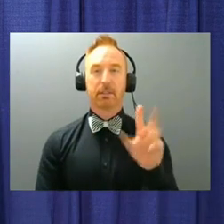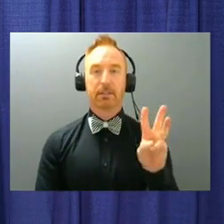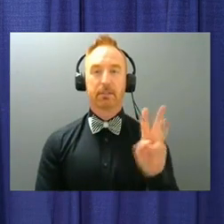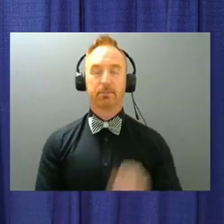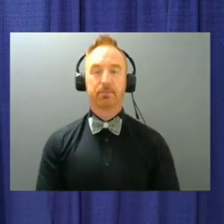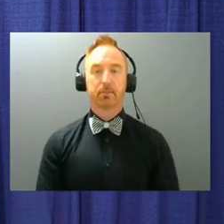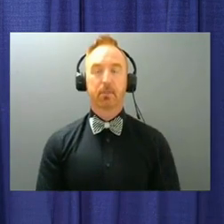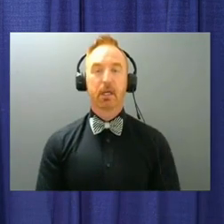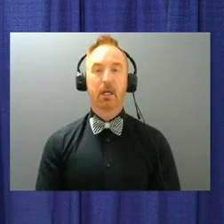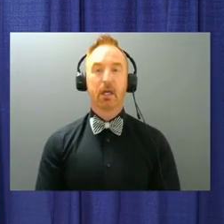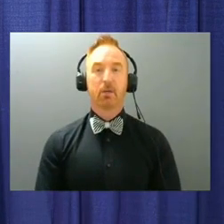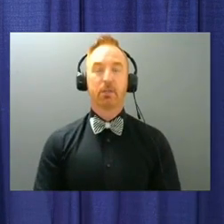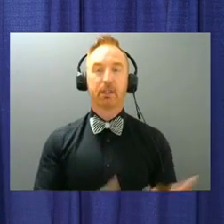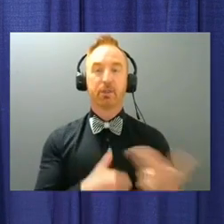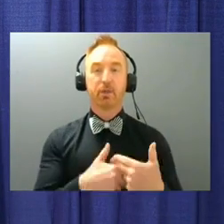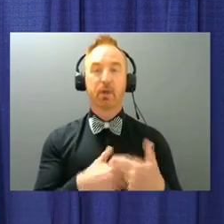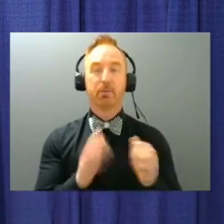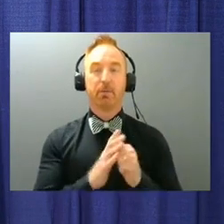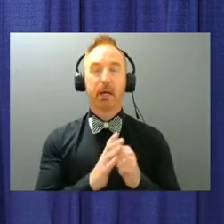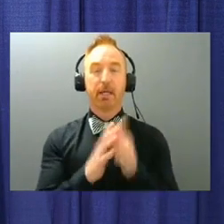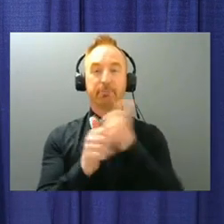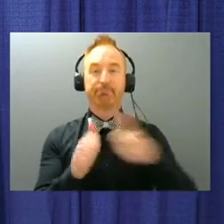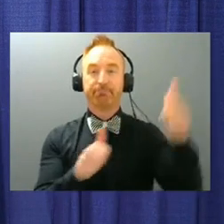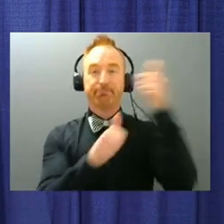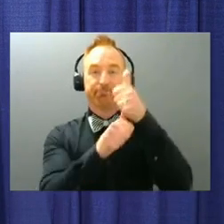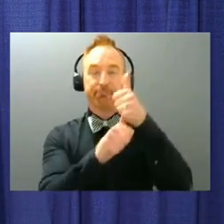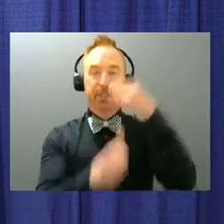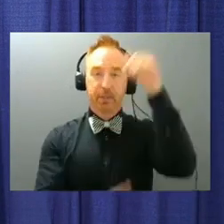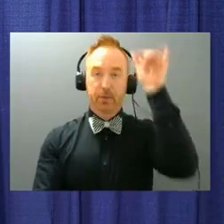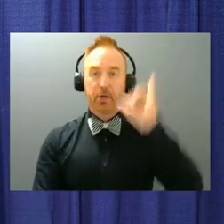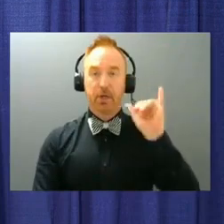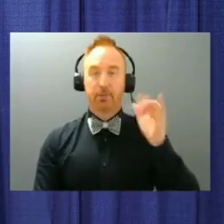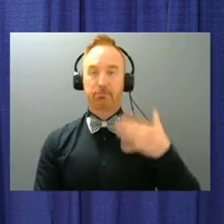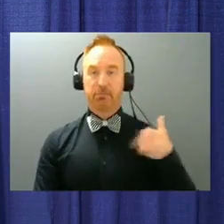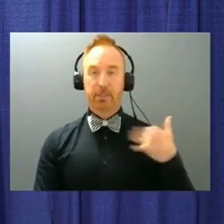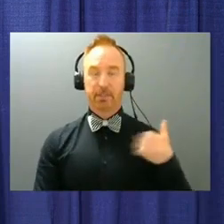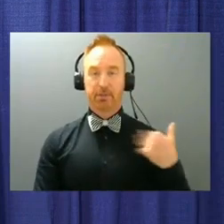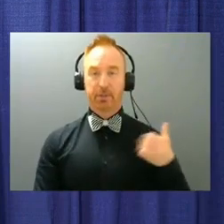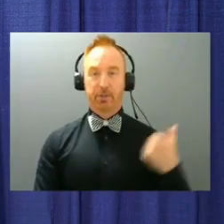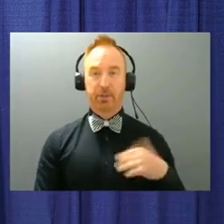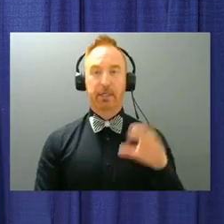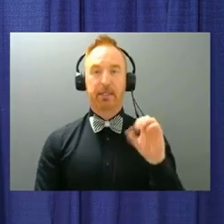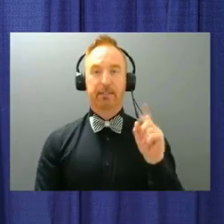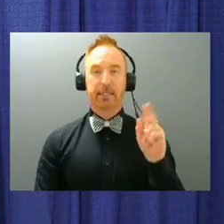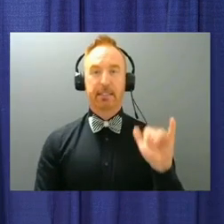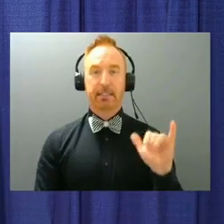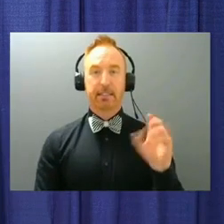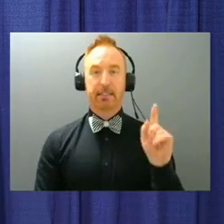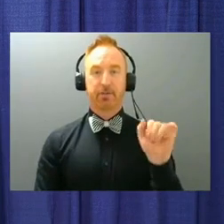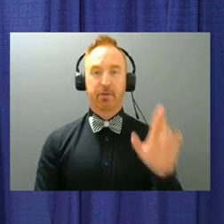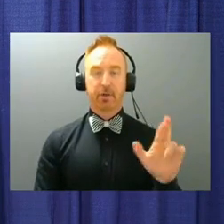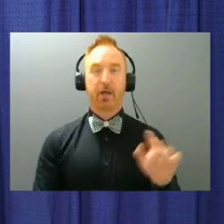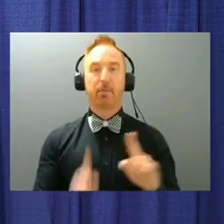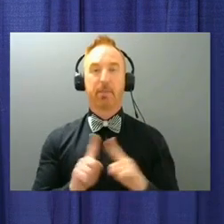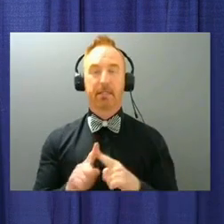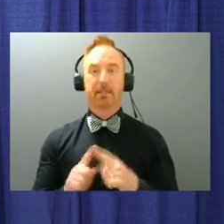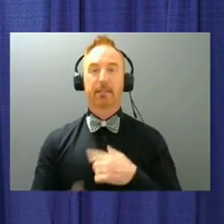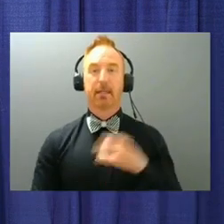We are joined by Yukon Premier Sandy Silver and Yukon chief medical officer of health, Dr Brendan Hanley. Our sign language interpretation